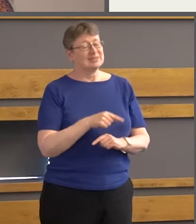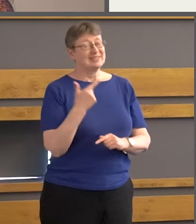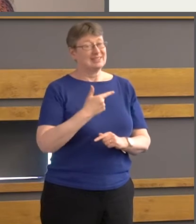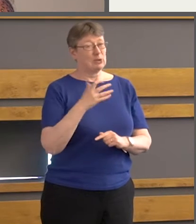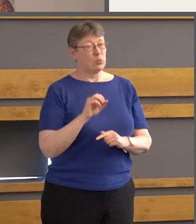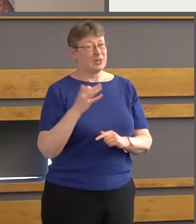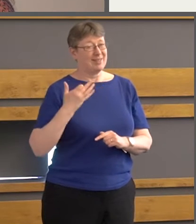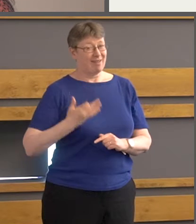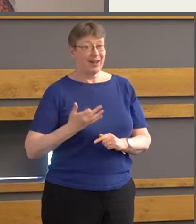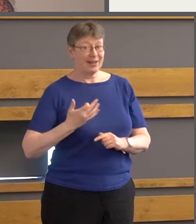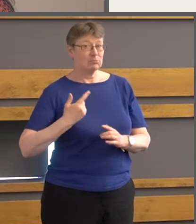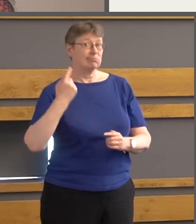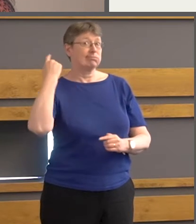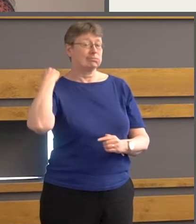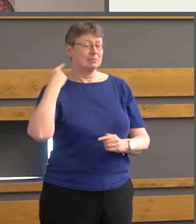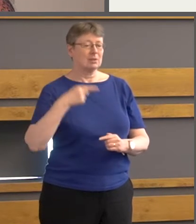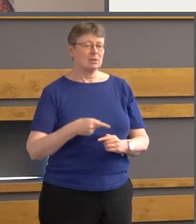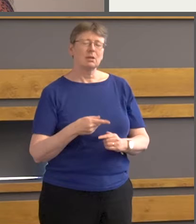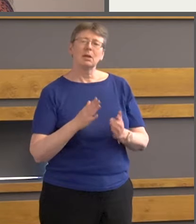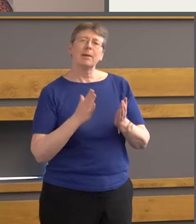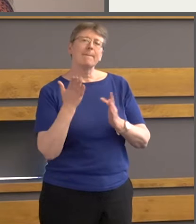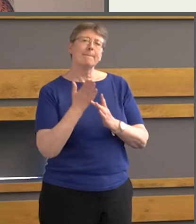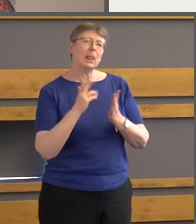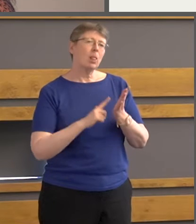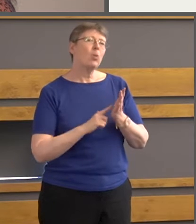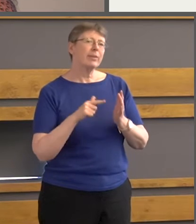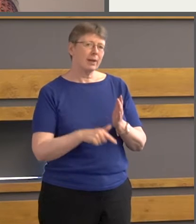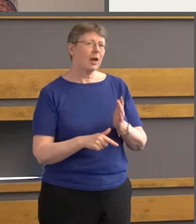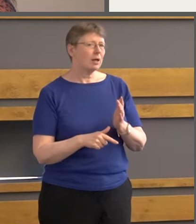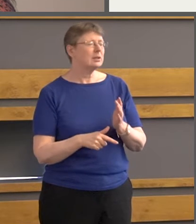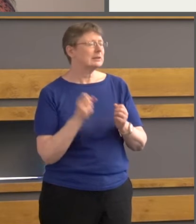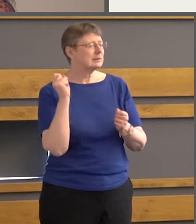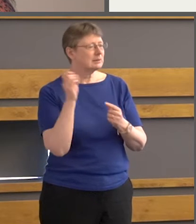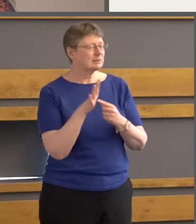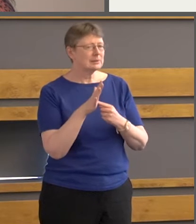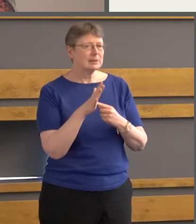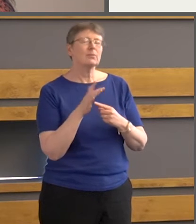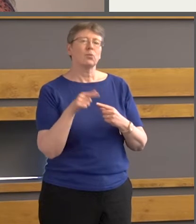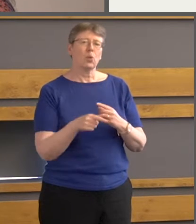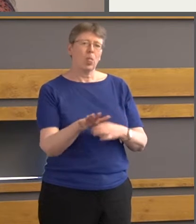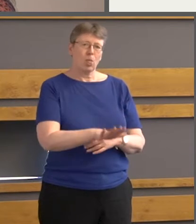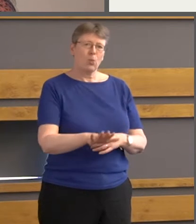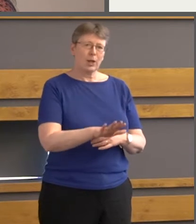and Midlothian was to prove a strategic location for a real density of paper mills, which sprung up along the Esk.